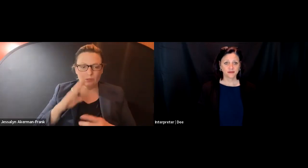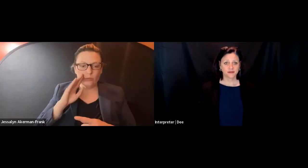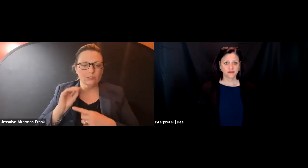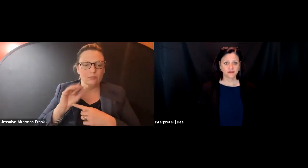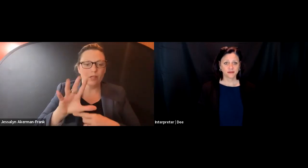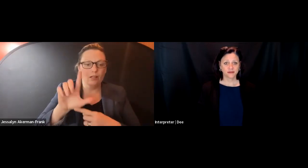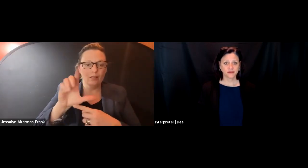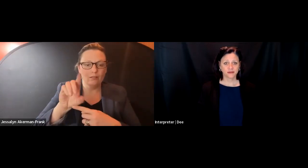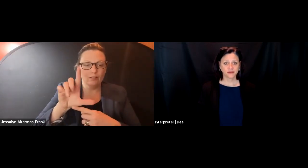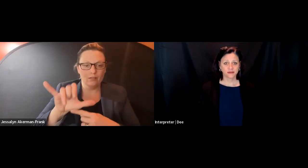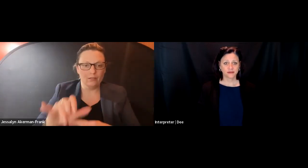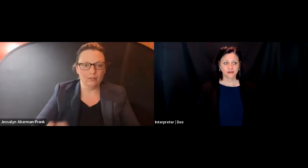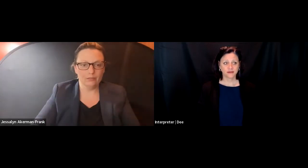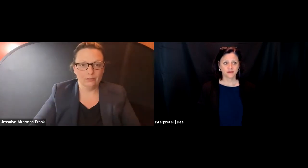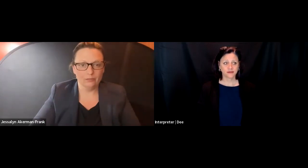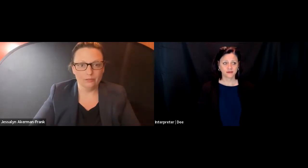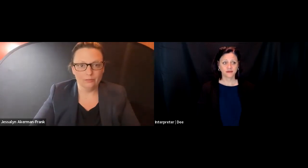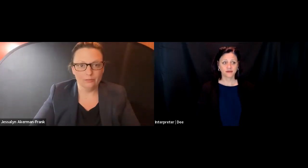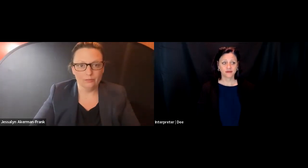Jessalyn: I will take off Jon from spotlight and then I will put on Erin.